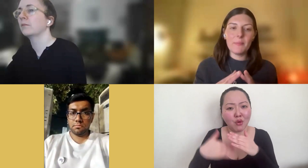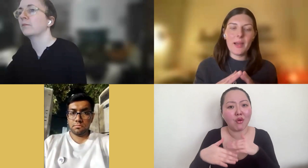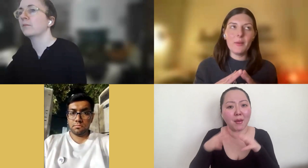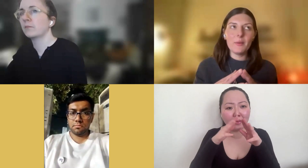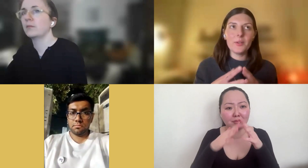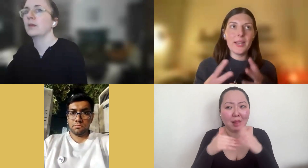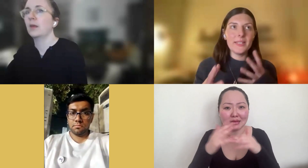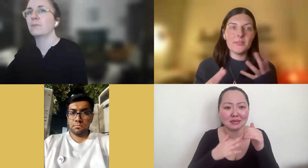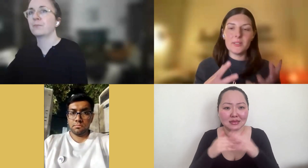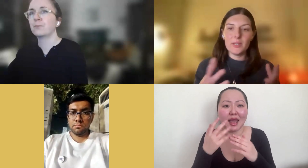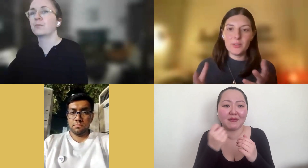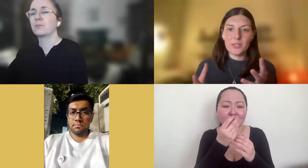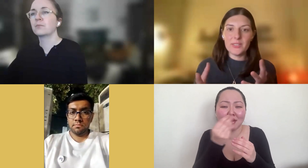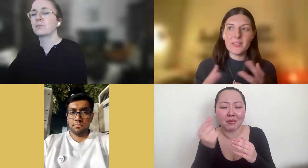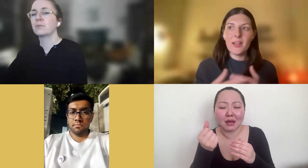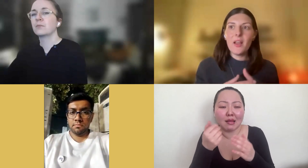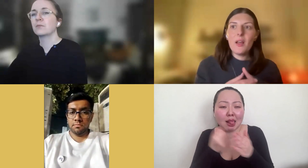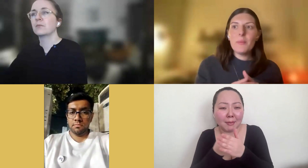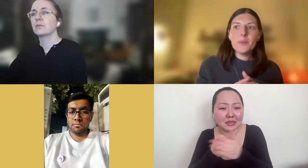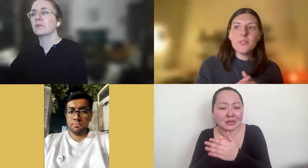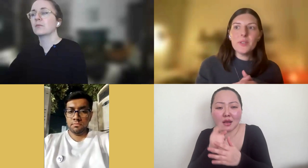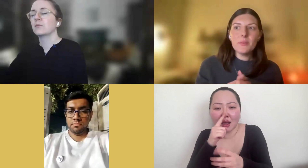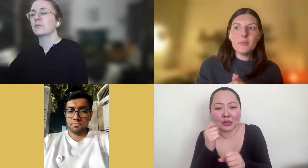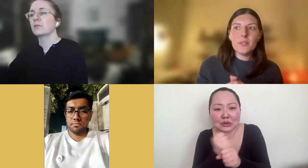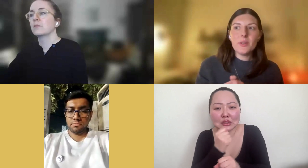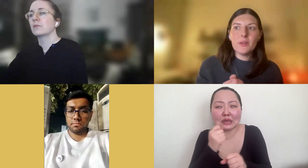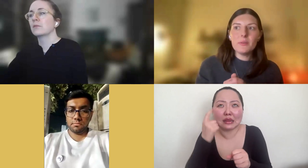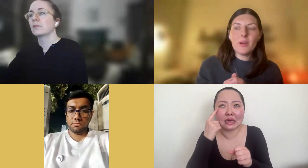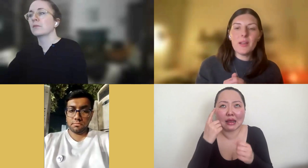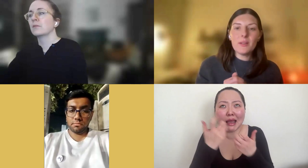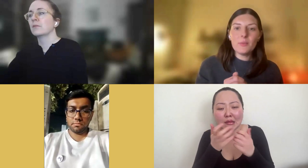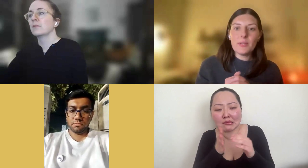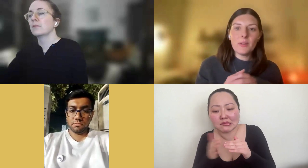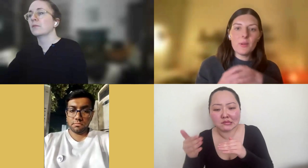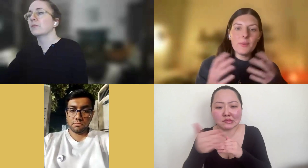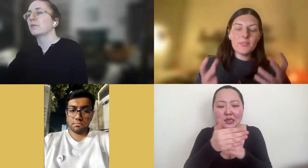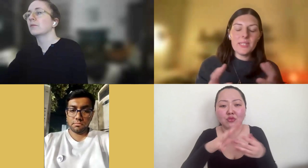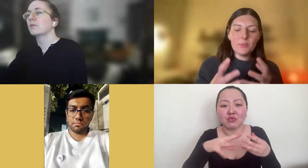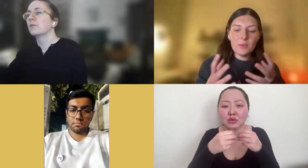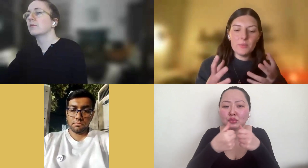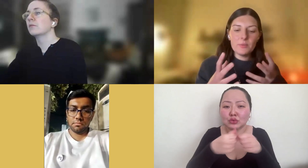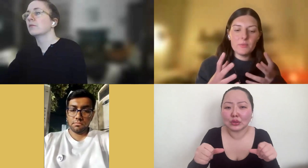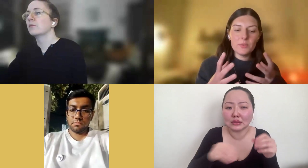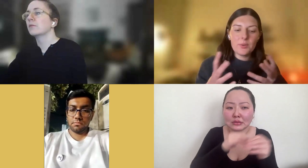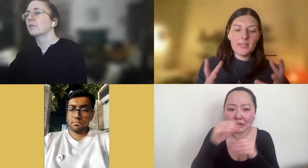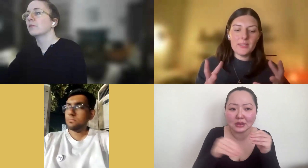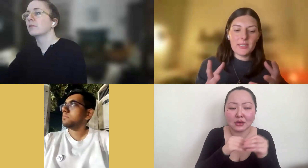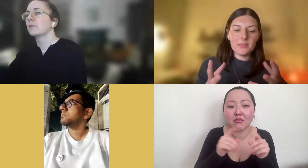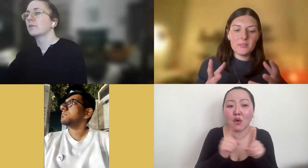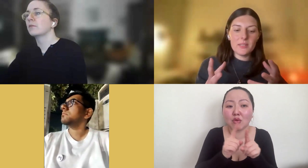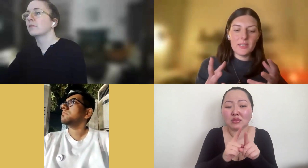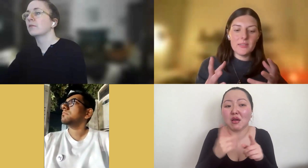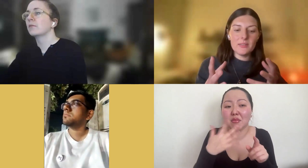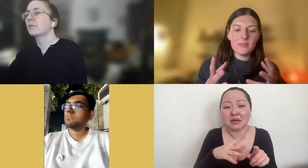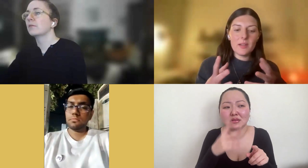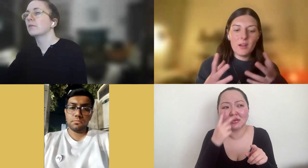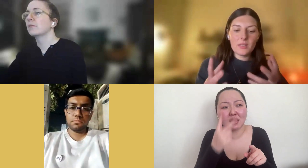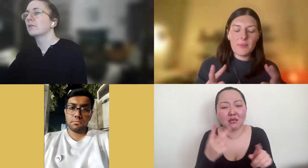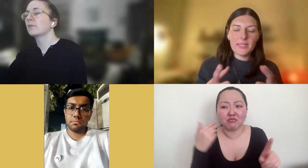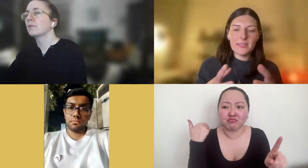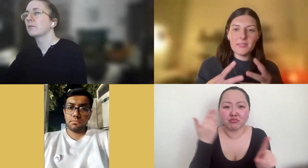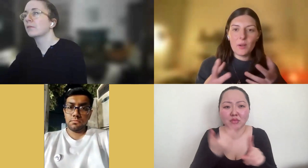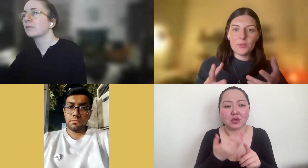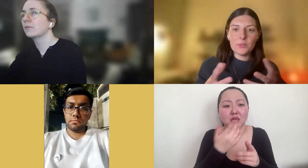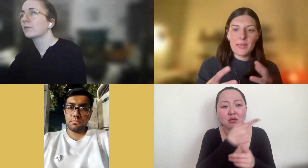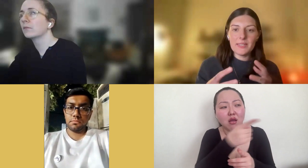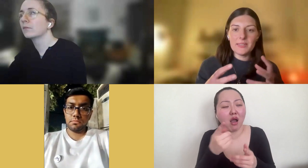to think about creative solutions but also, we have seen a real trend in arts spaces and cultural